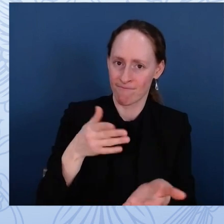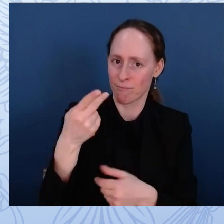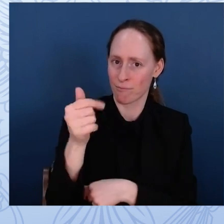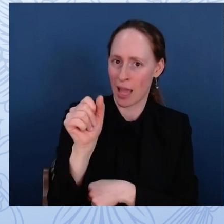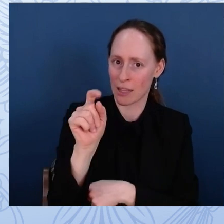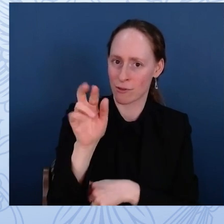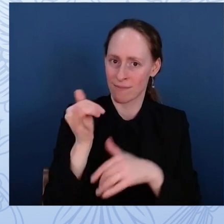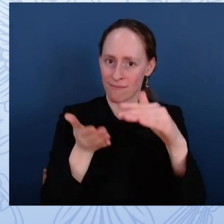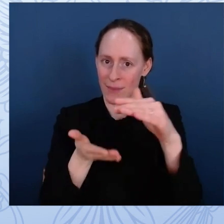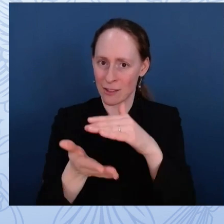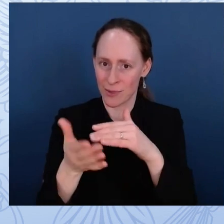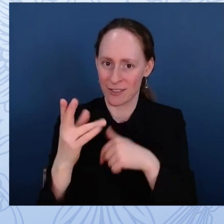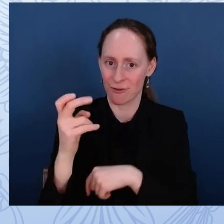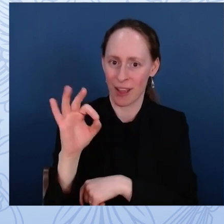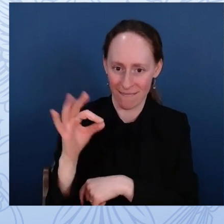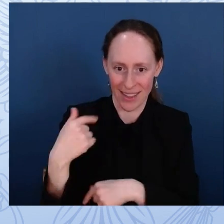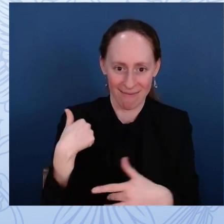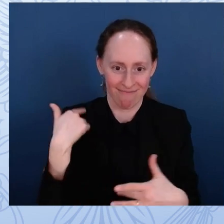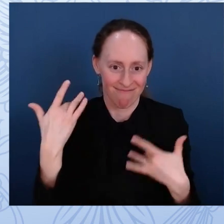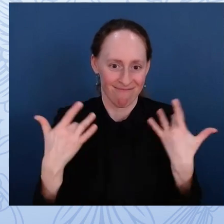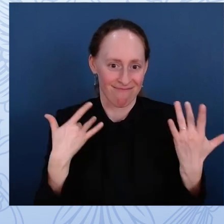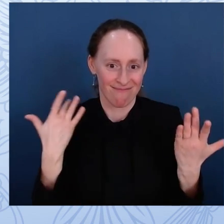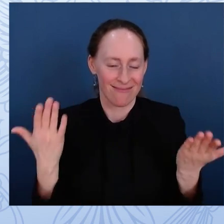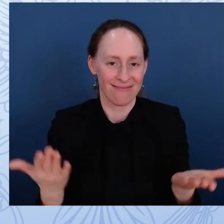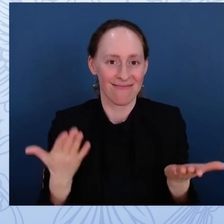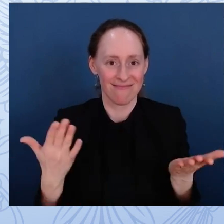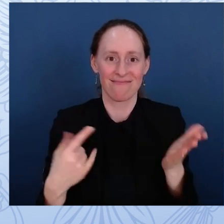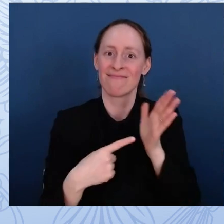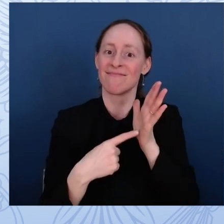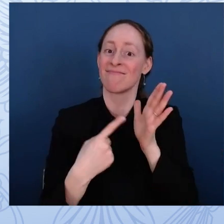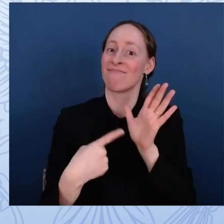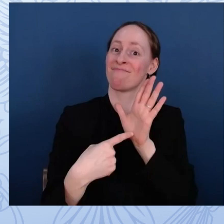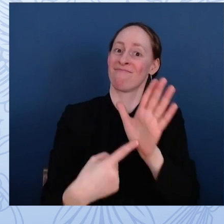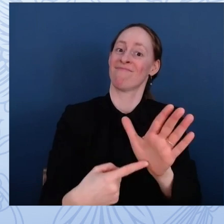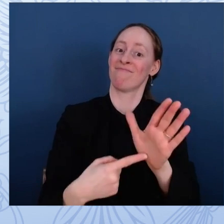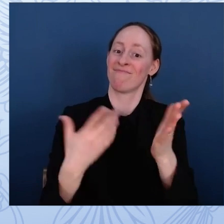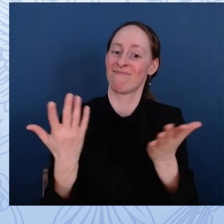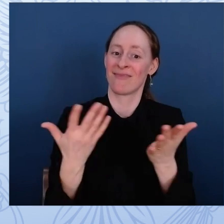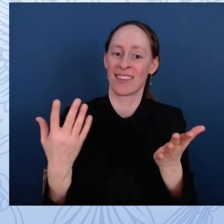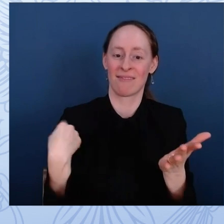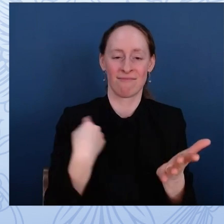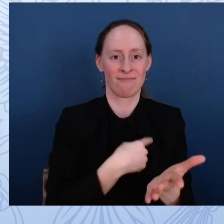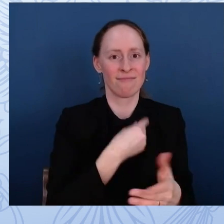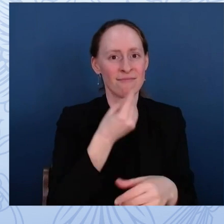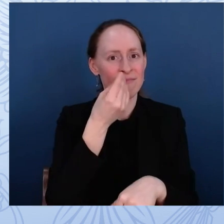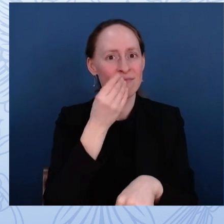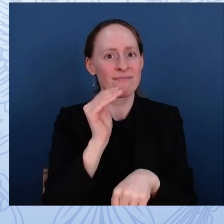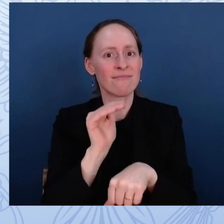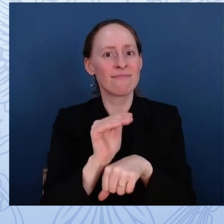to tell you about the dessert will be serving. We'll have a salted caramel pistachio cake